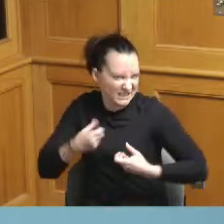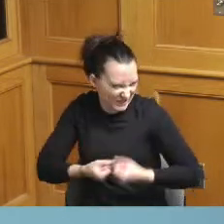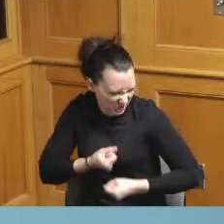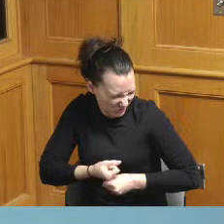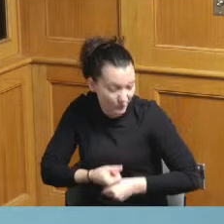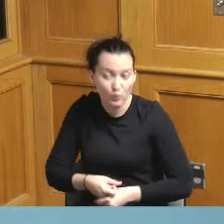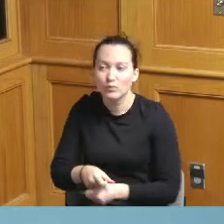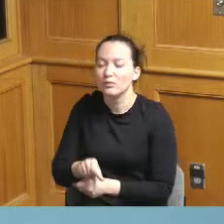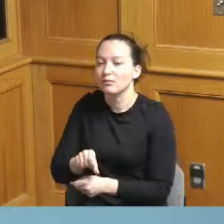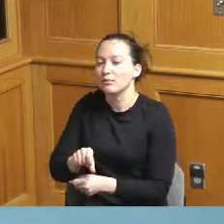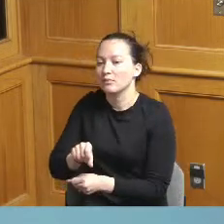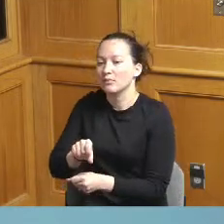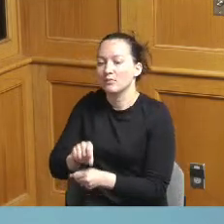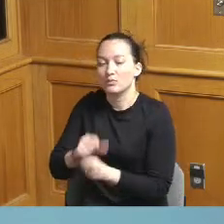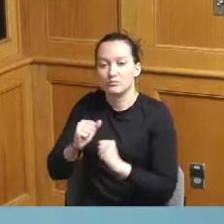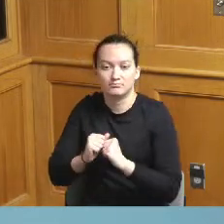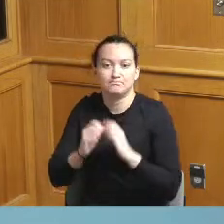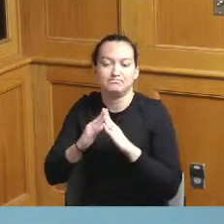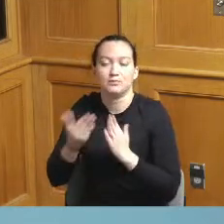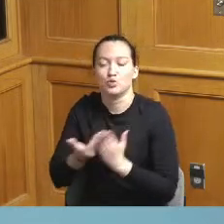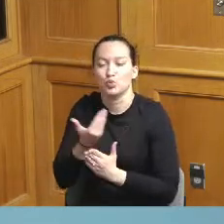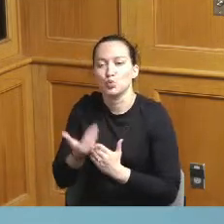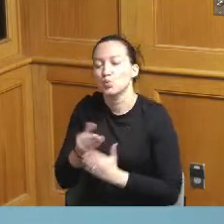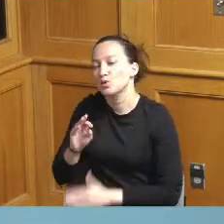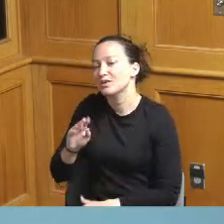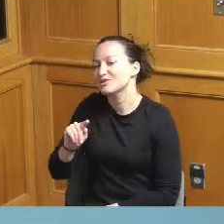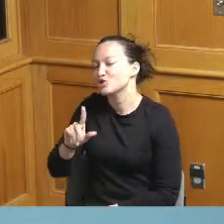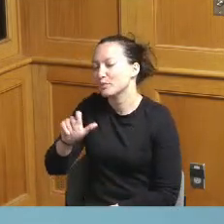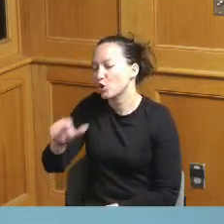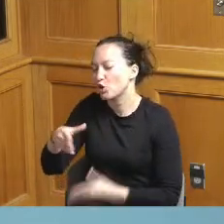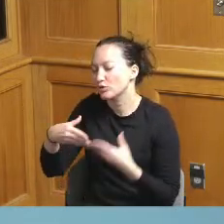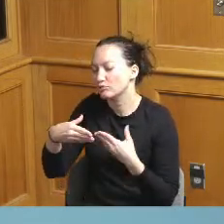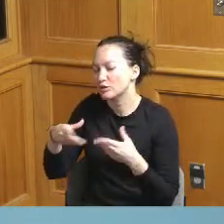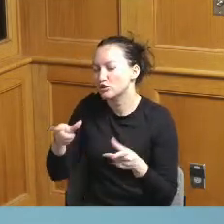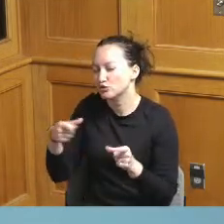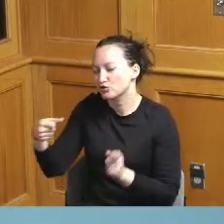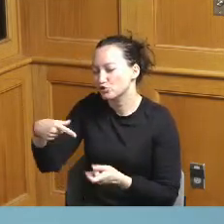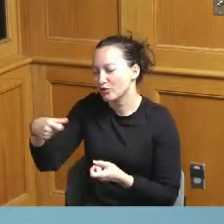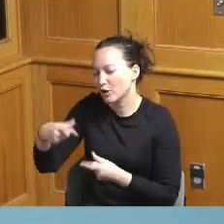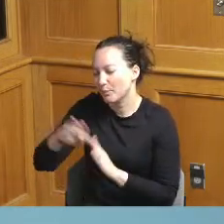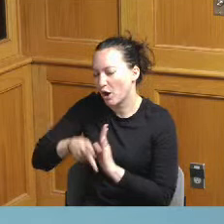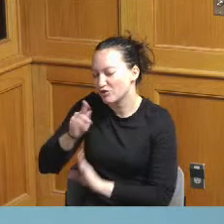are working on implementing a new terminal server project it's currently underway but we have found